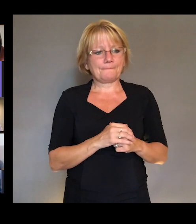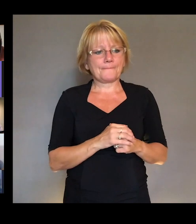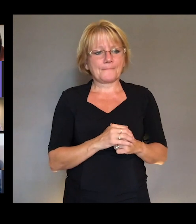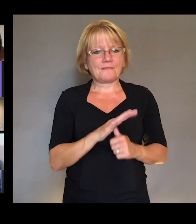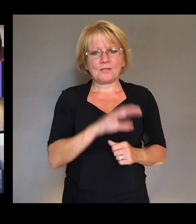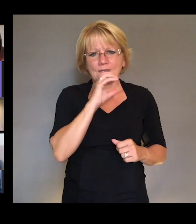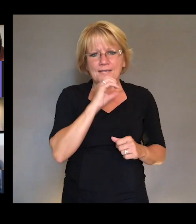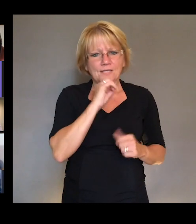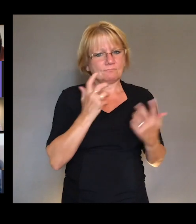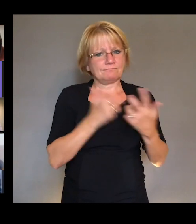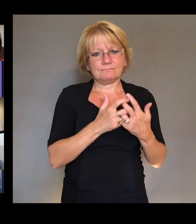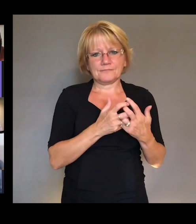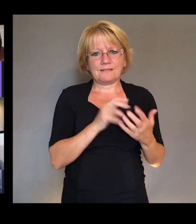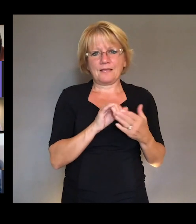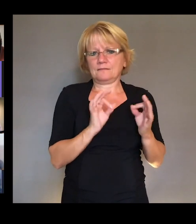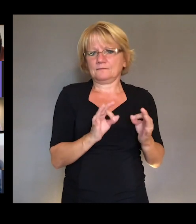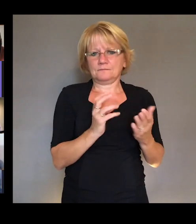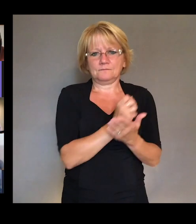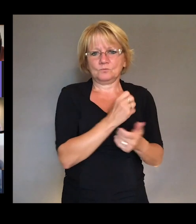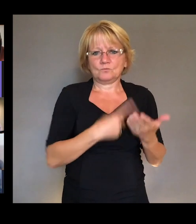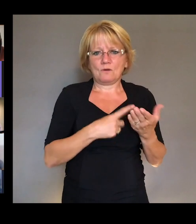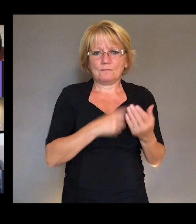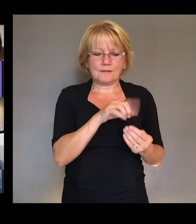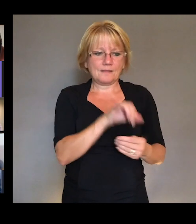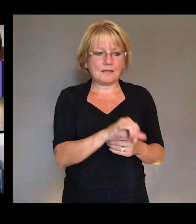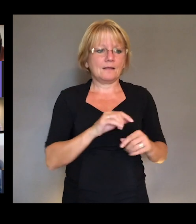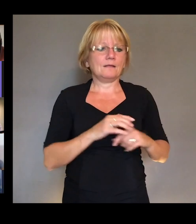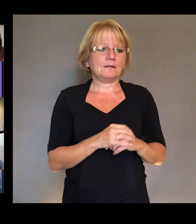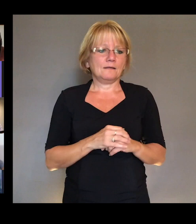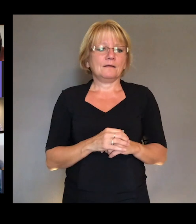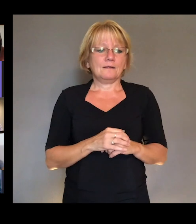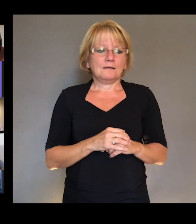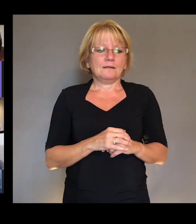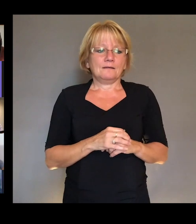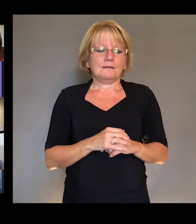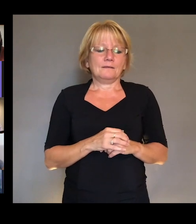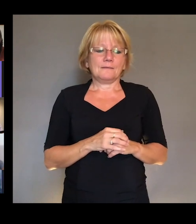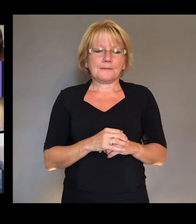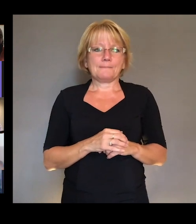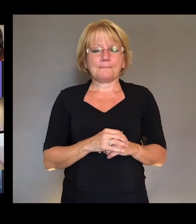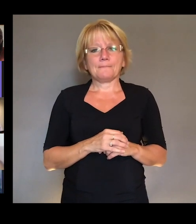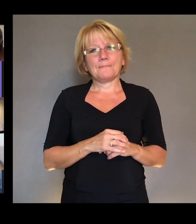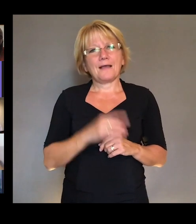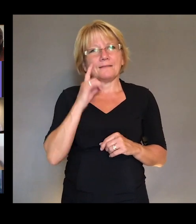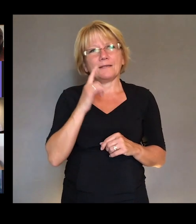And you know, I'm not sure how many other teachers here are in elementary, but I think it's often thought of as something